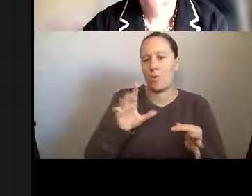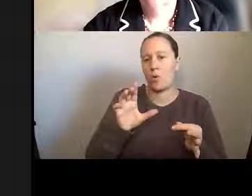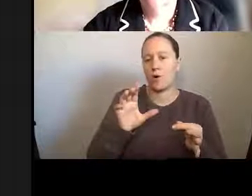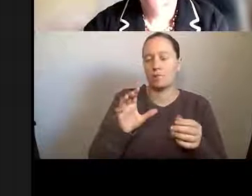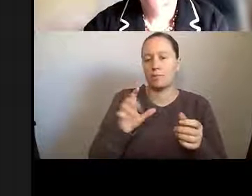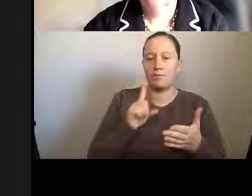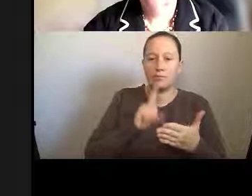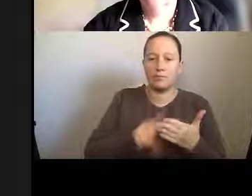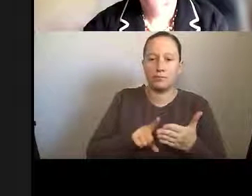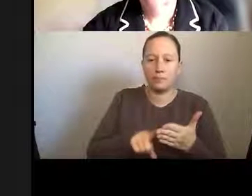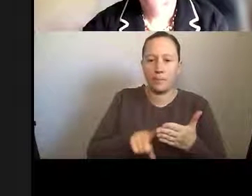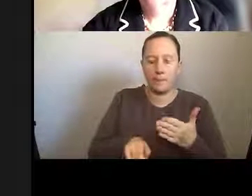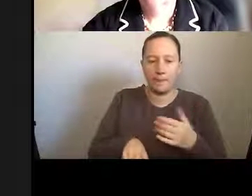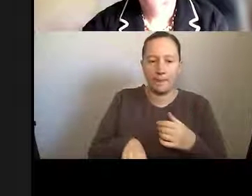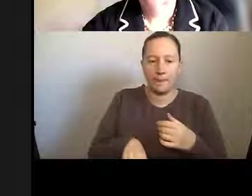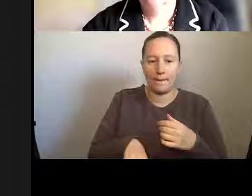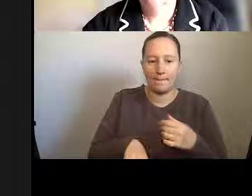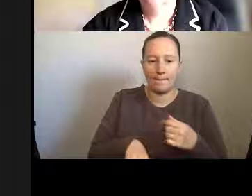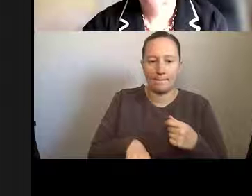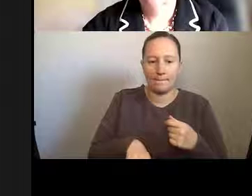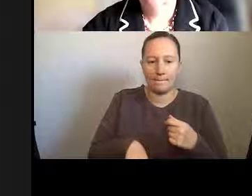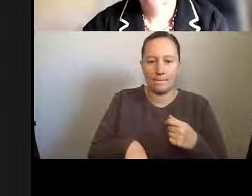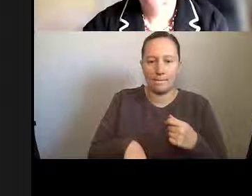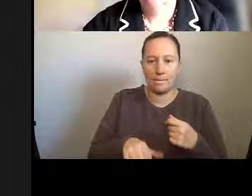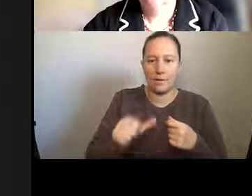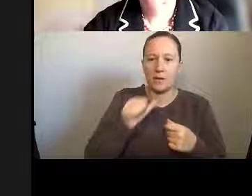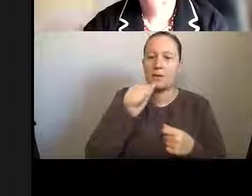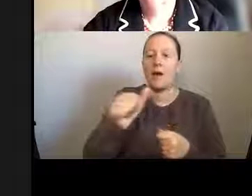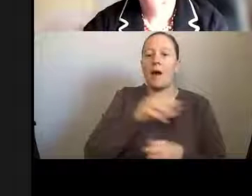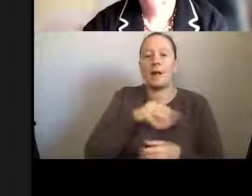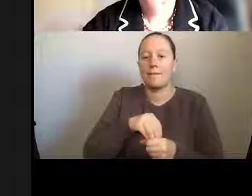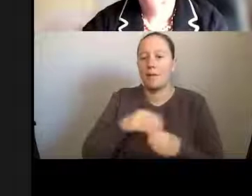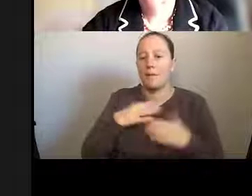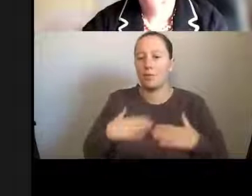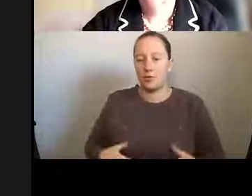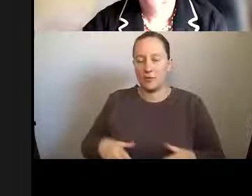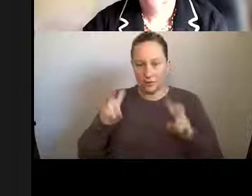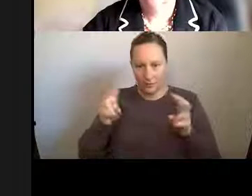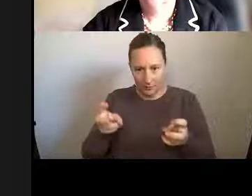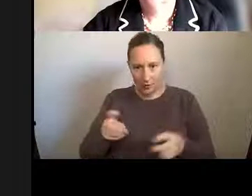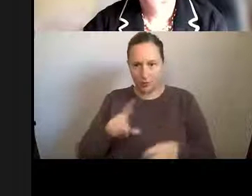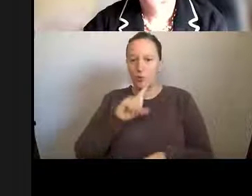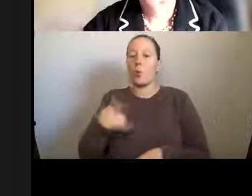is one that does not involve human subjects. So it is only when you have made the determination